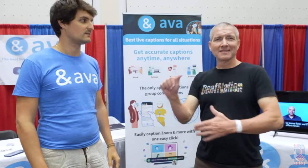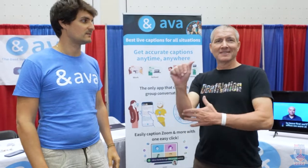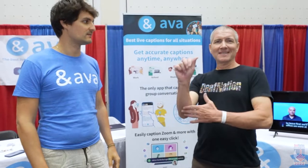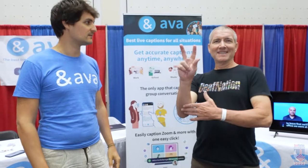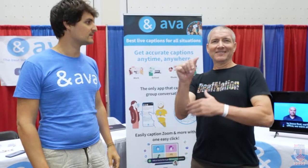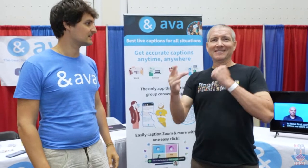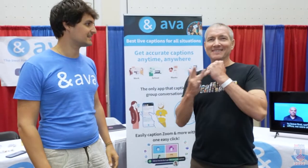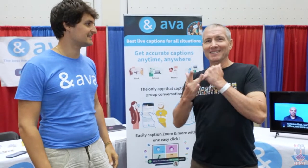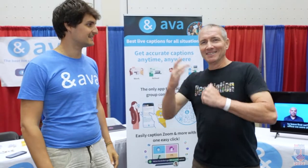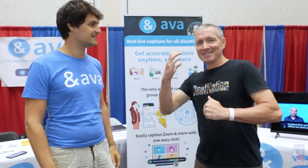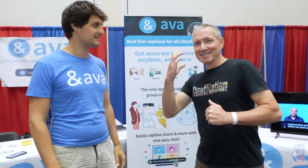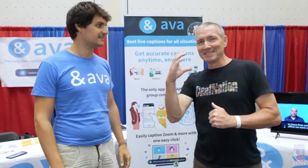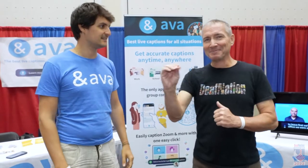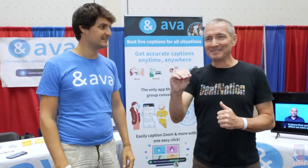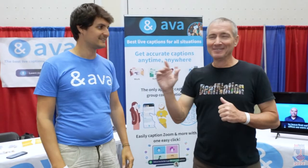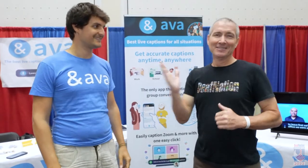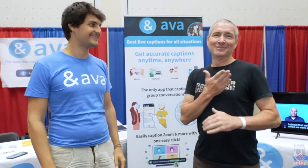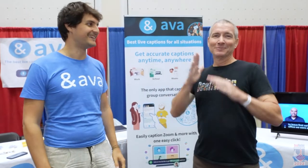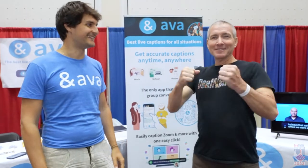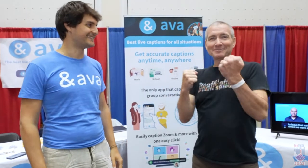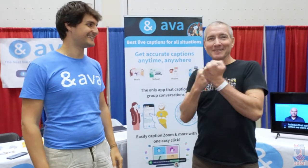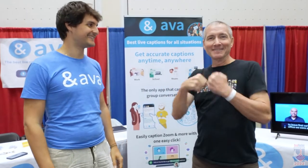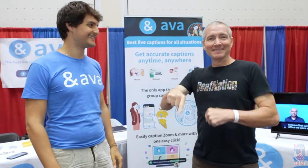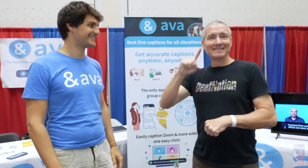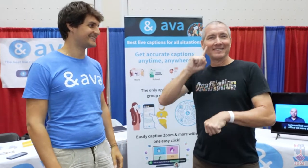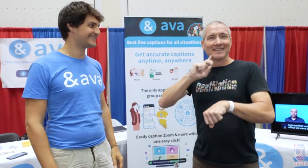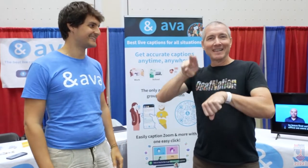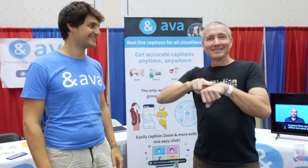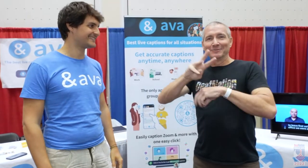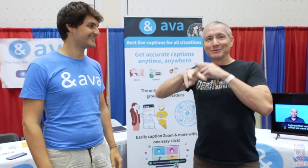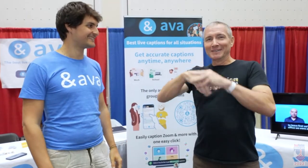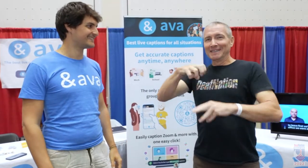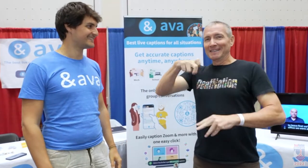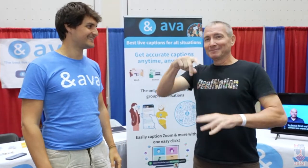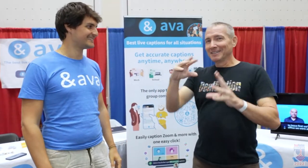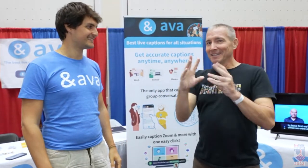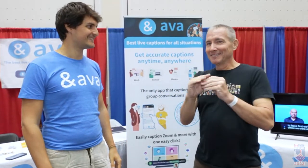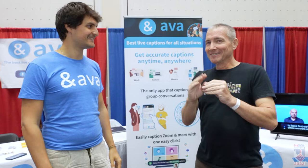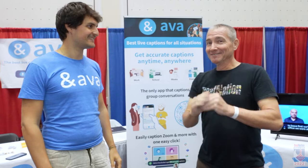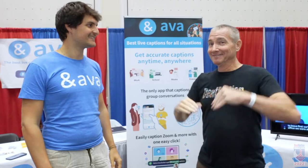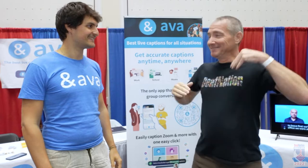This is Ava, a technology company and one of our sponsors for the DeafNation World Expo & Conference!